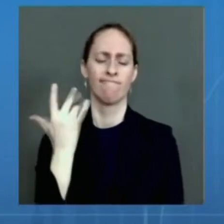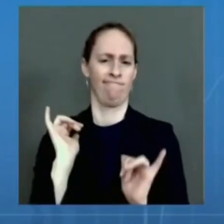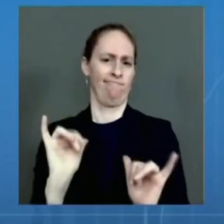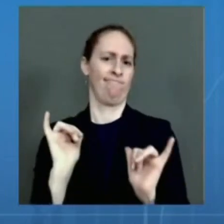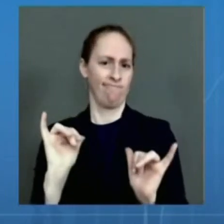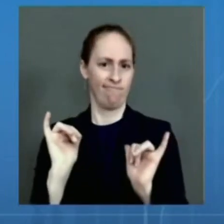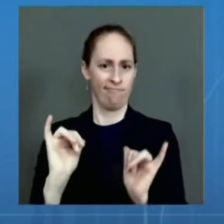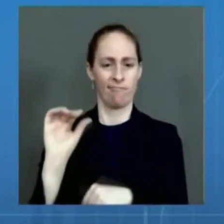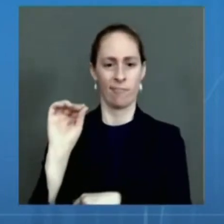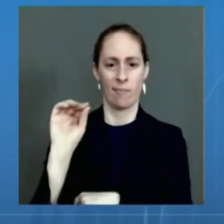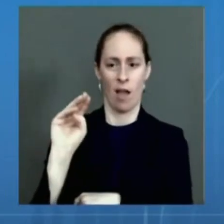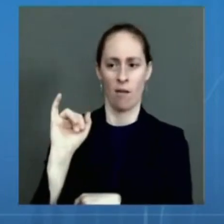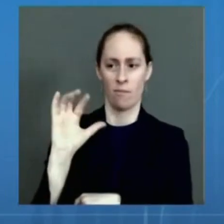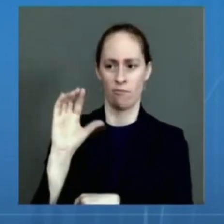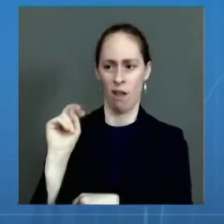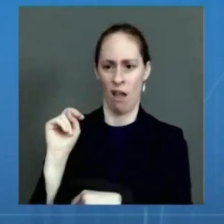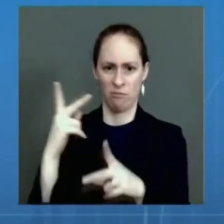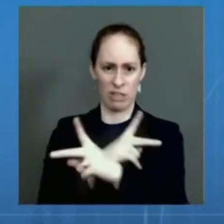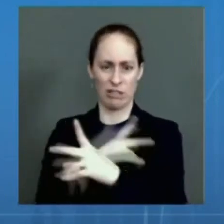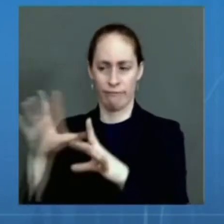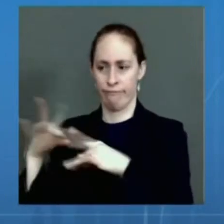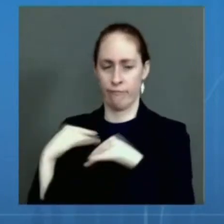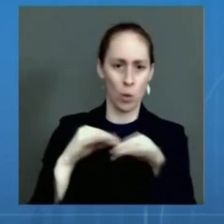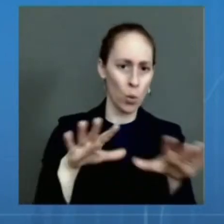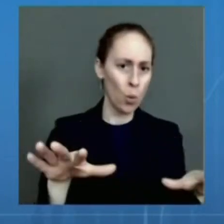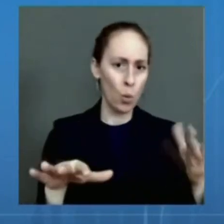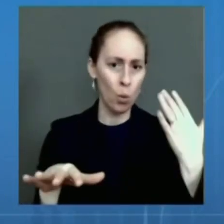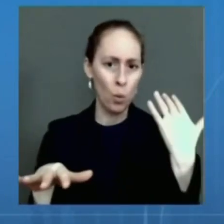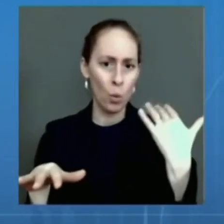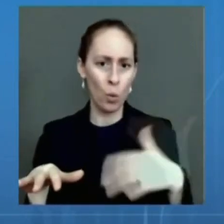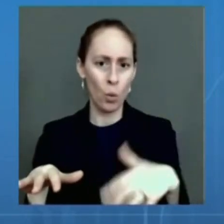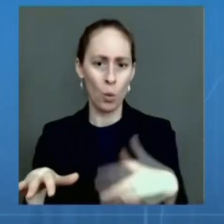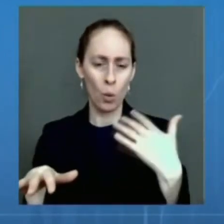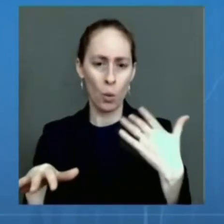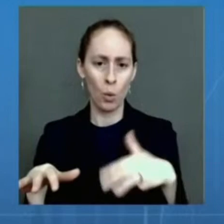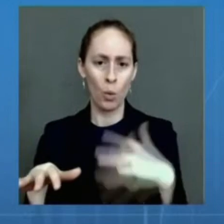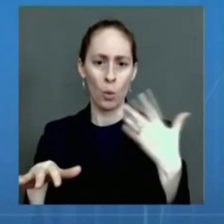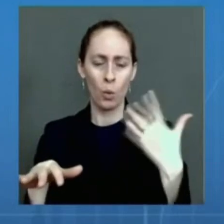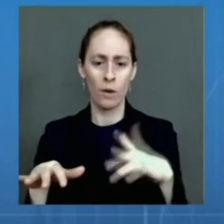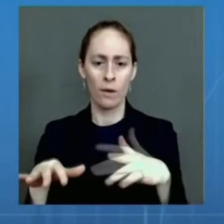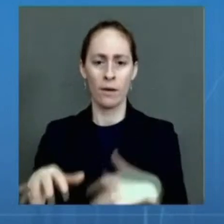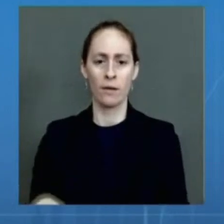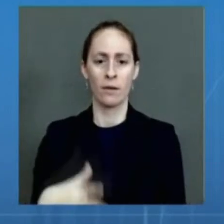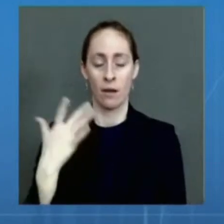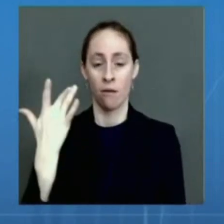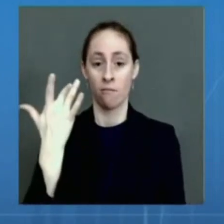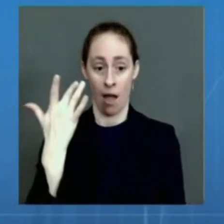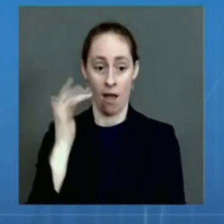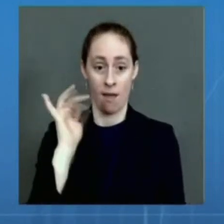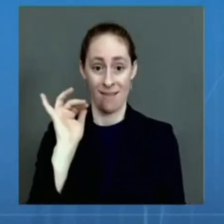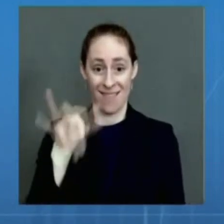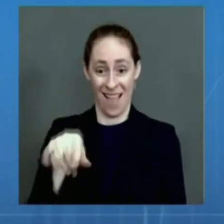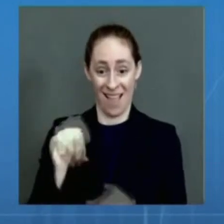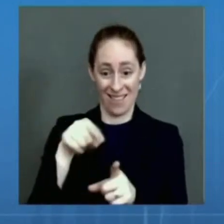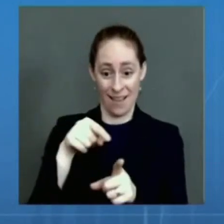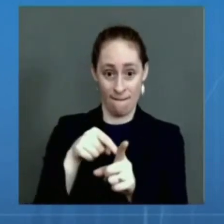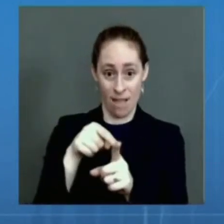TRANCE MISSABLE JUST BECAUSE OF THE NATURE OF THE VARIANT OR